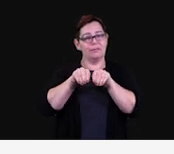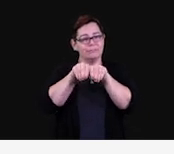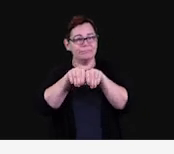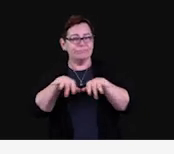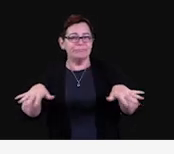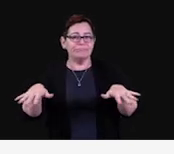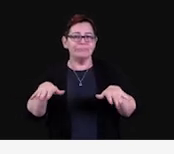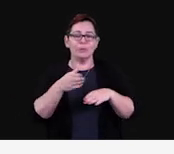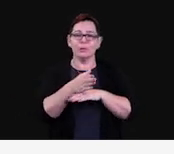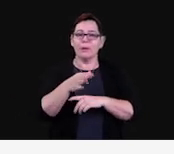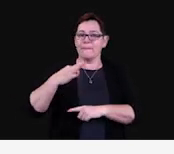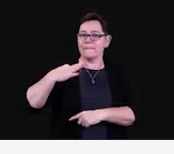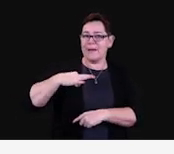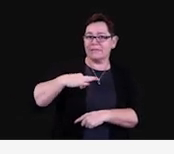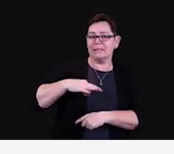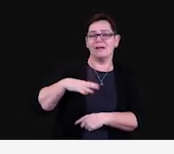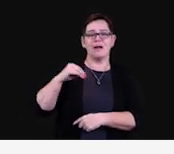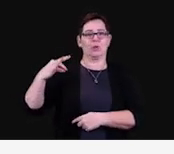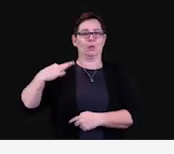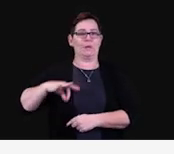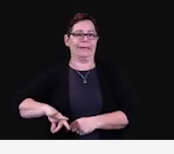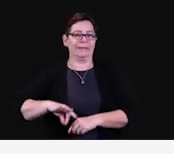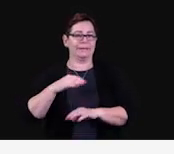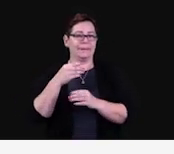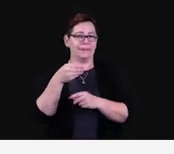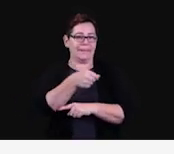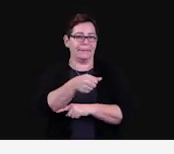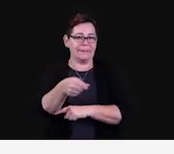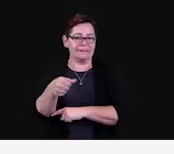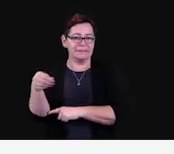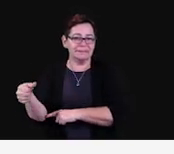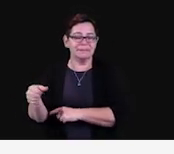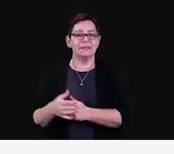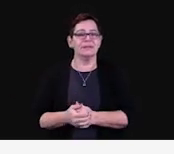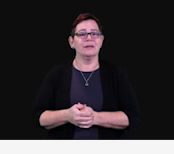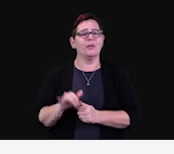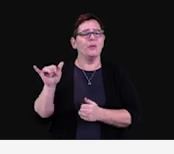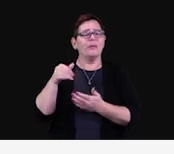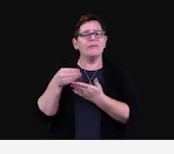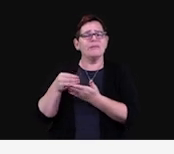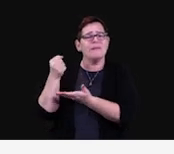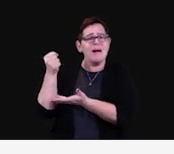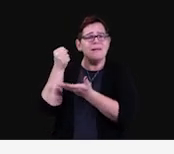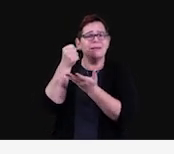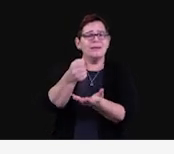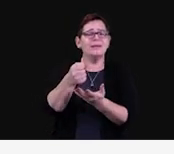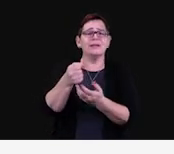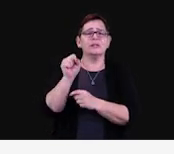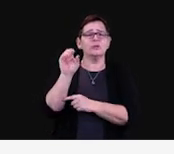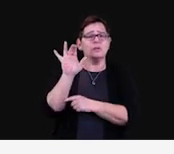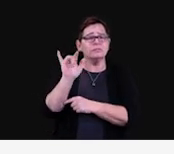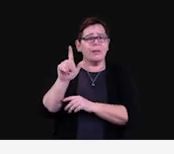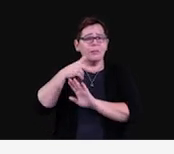They also fund social programs such as income support and old age security to help members of our community.